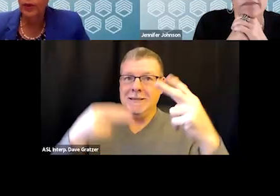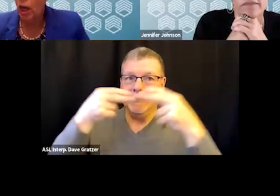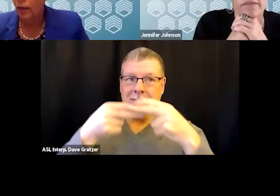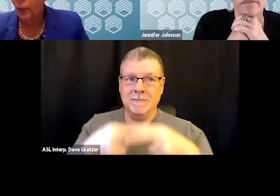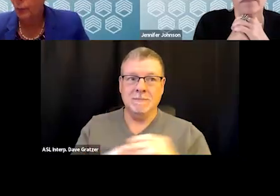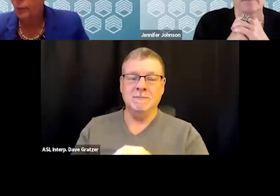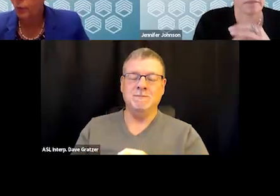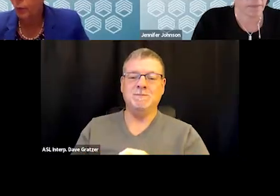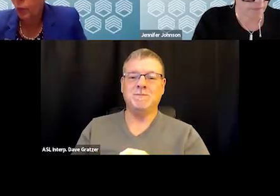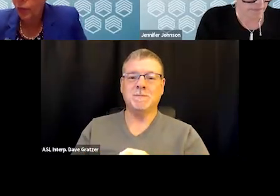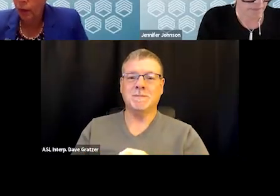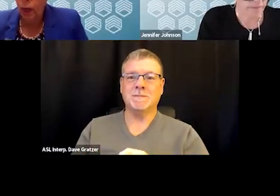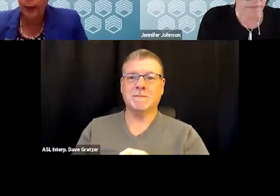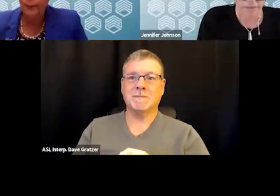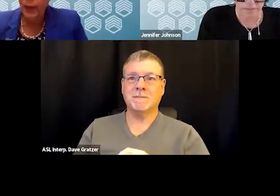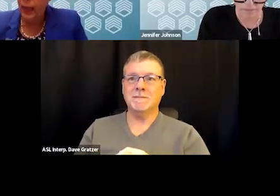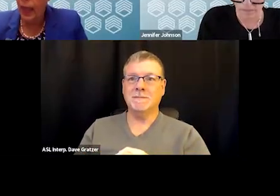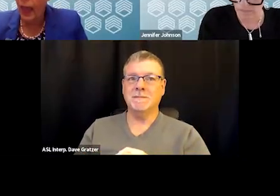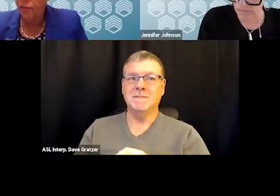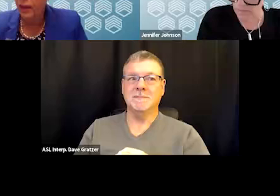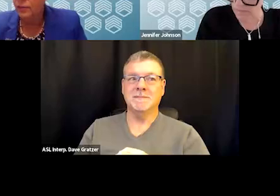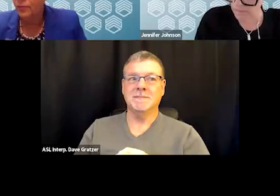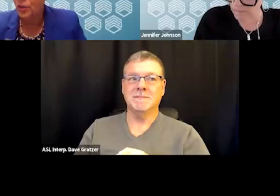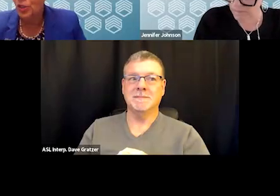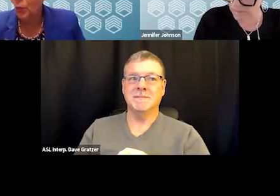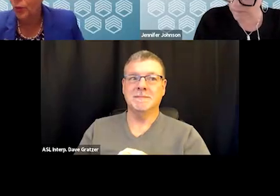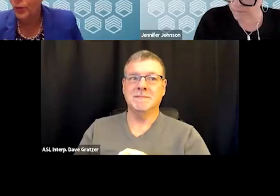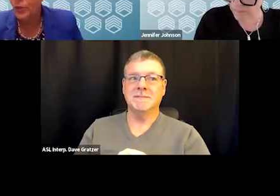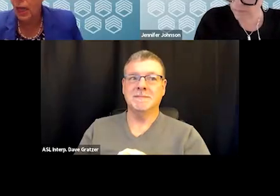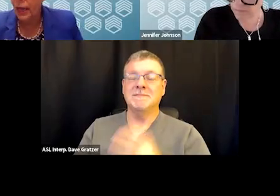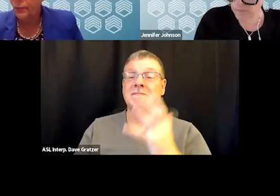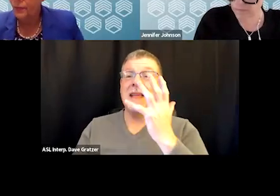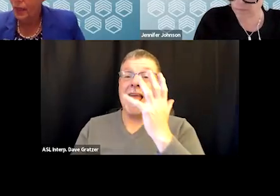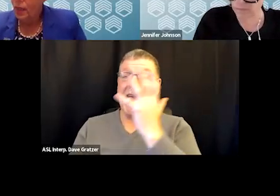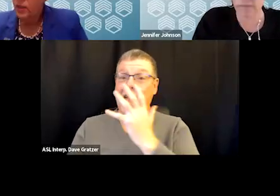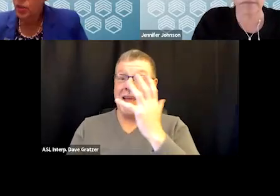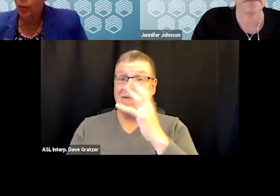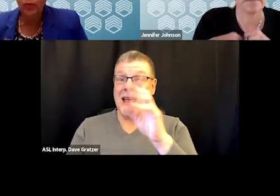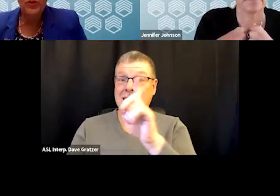Um, when we talk about people with, um, affective disorders, um, these are the